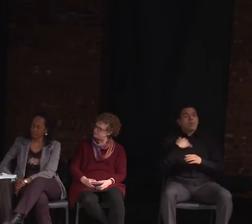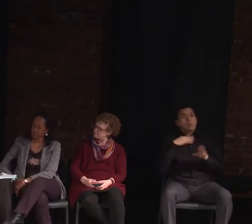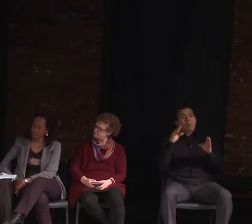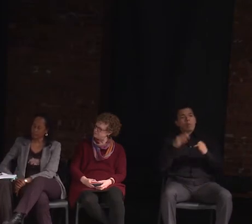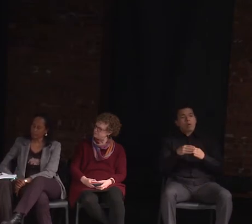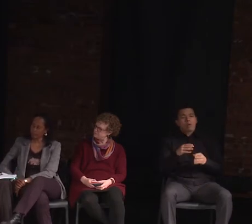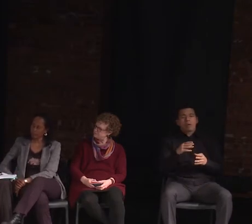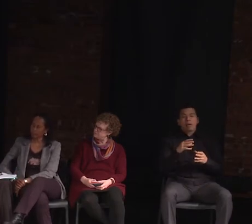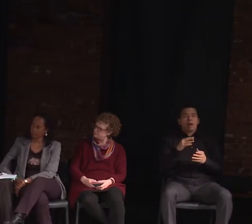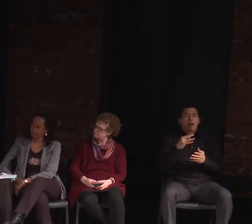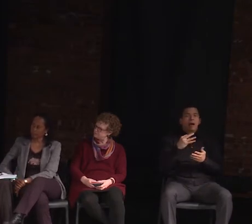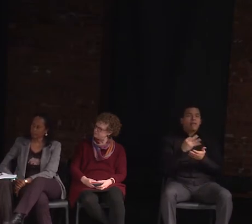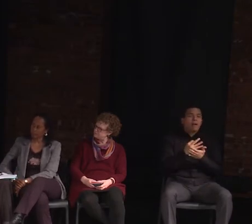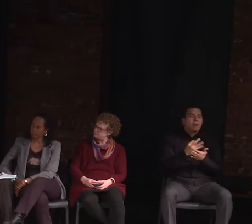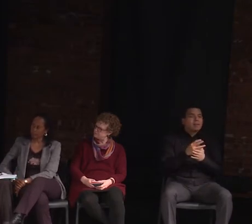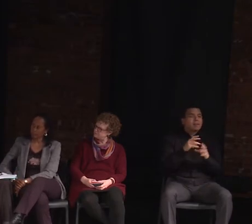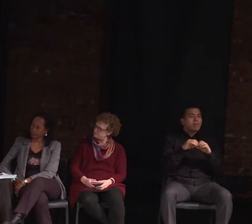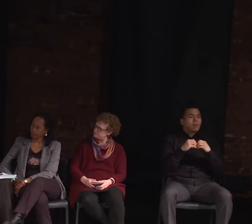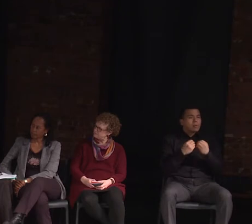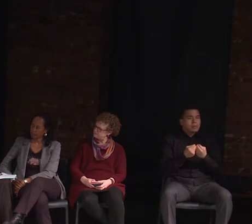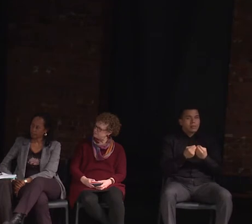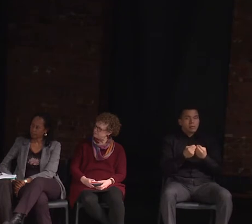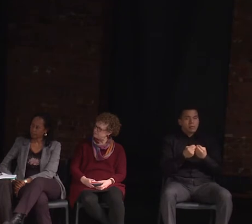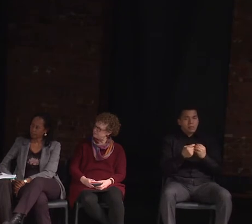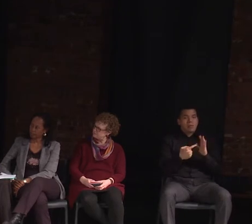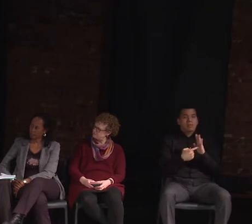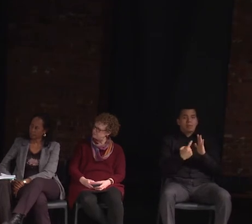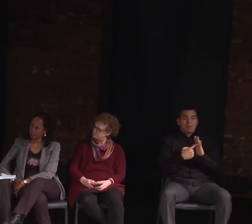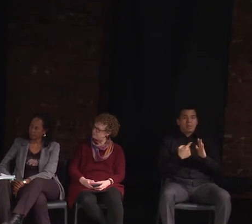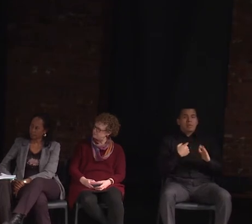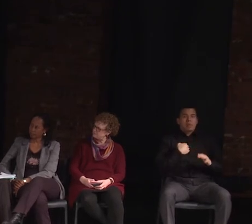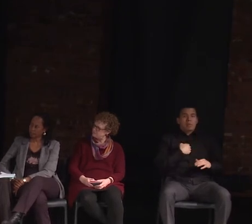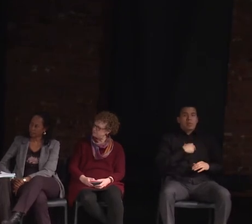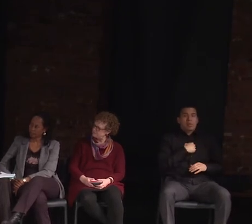with organizations and we're often playing this intermediary role between grantmakers